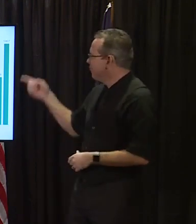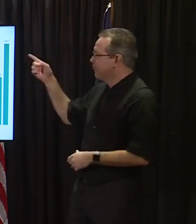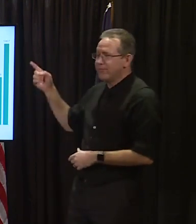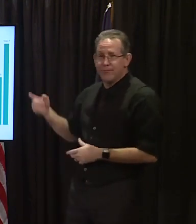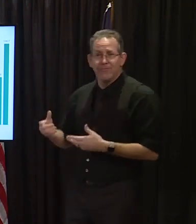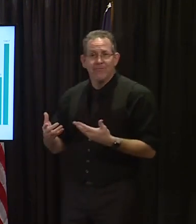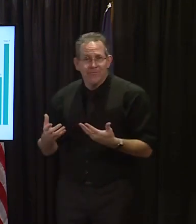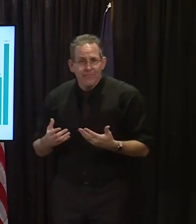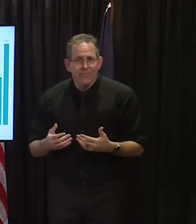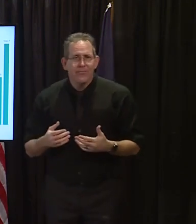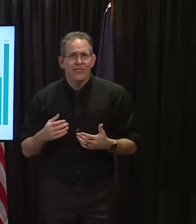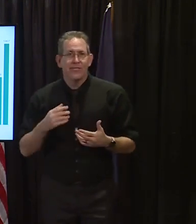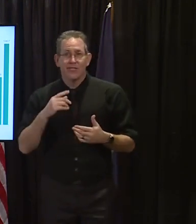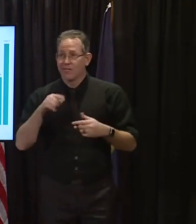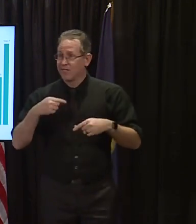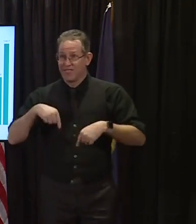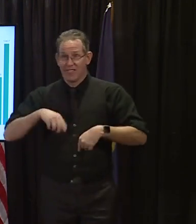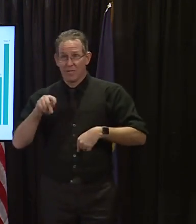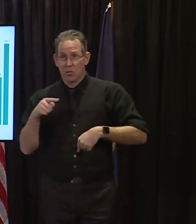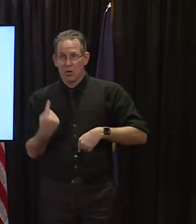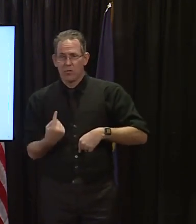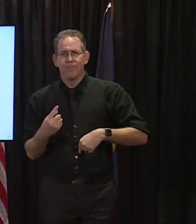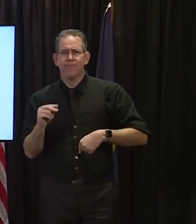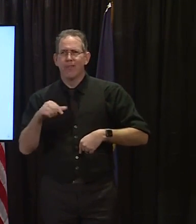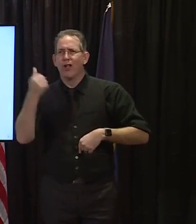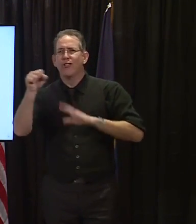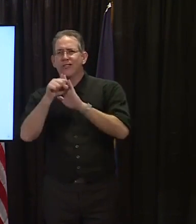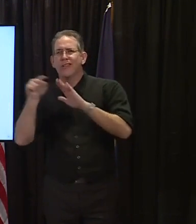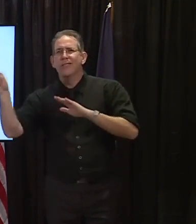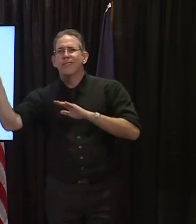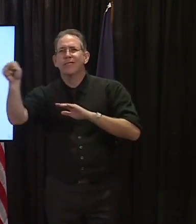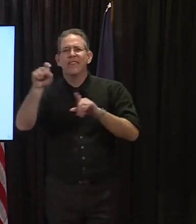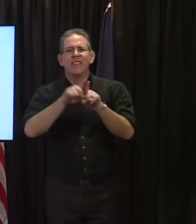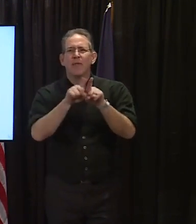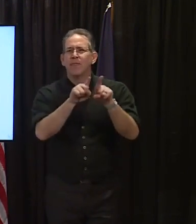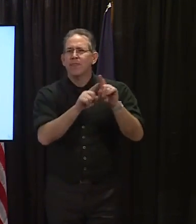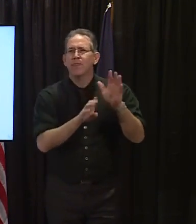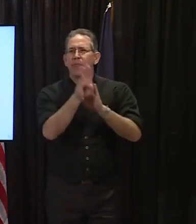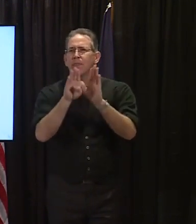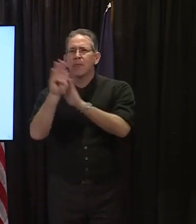last two weeks taking New England as a region, there were about 380,000